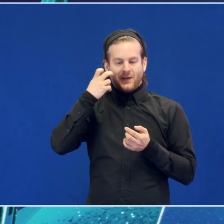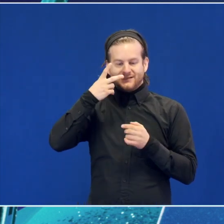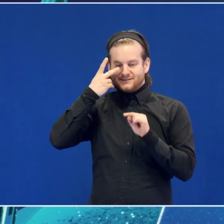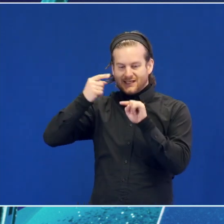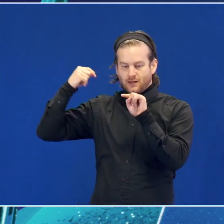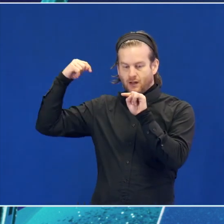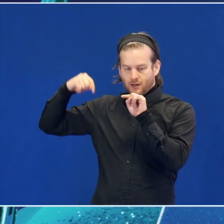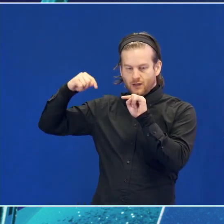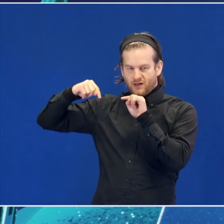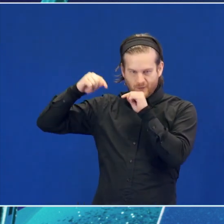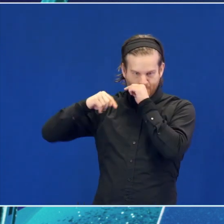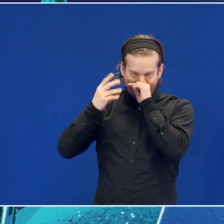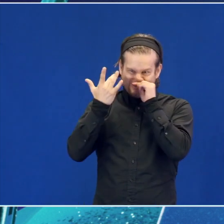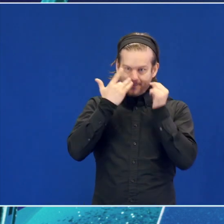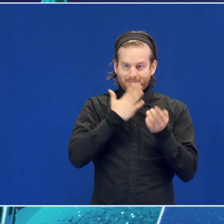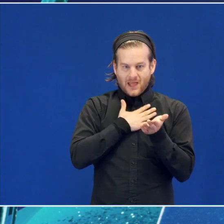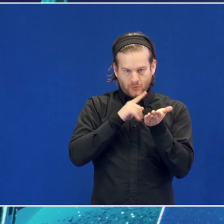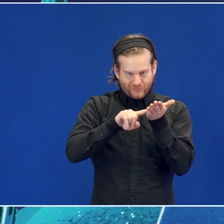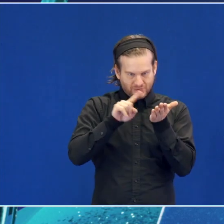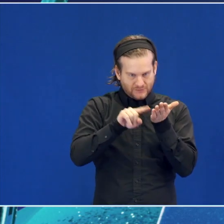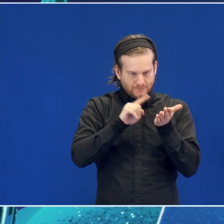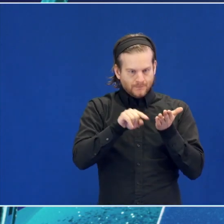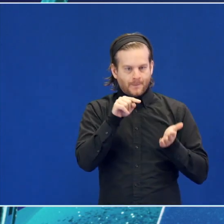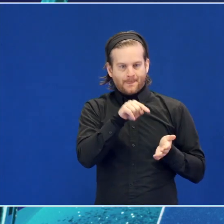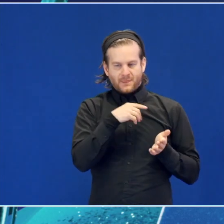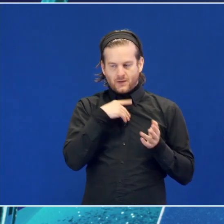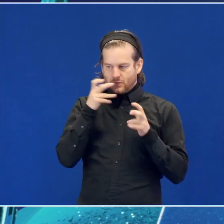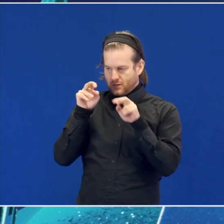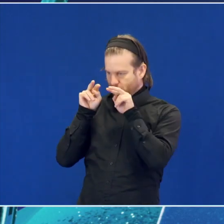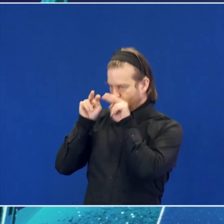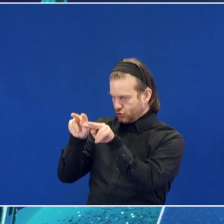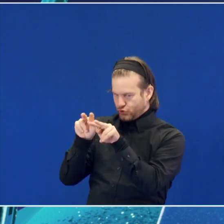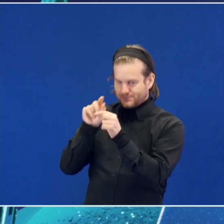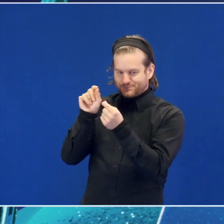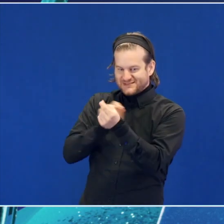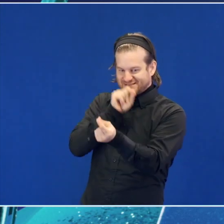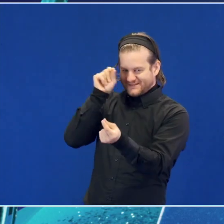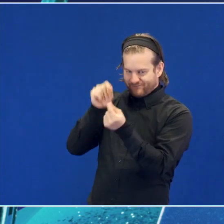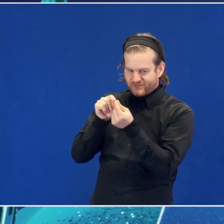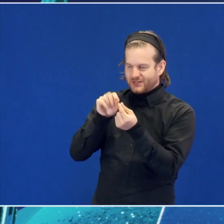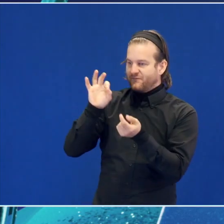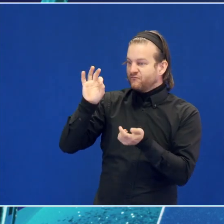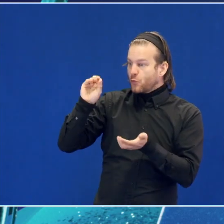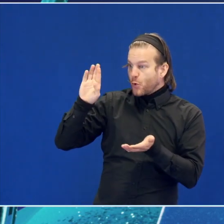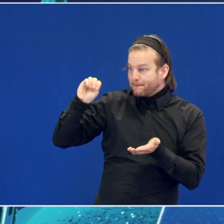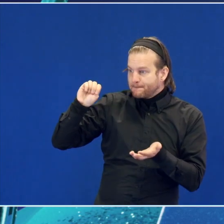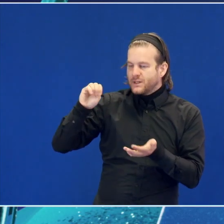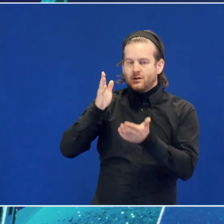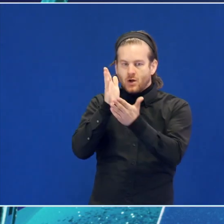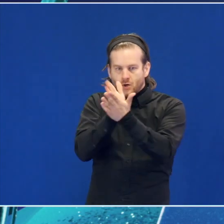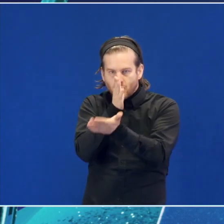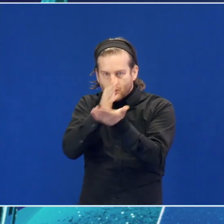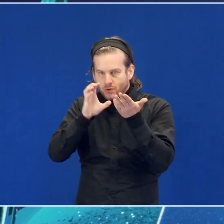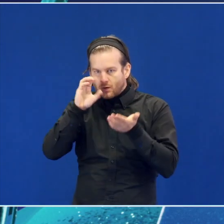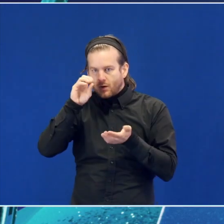and what we've found is like the easier form components are -- like for example,